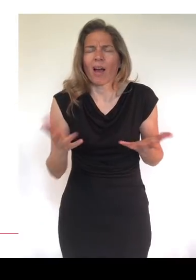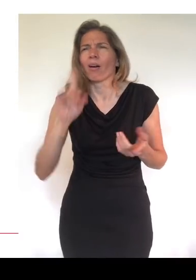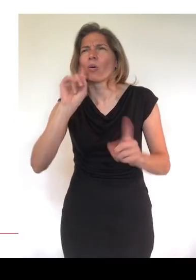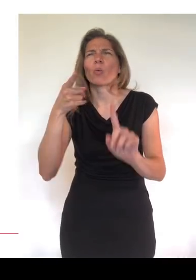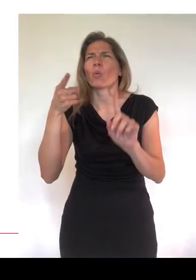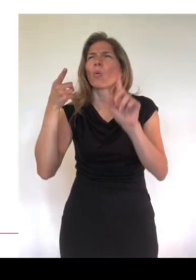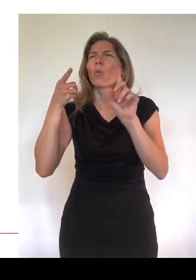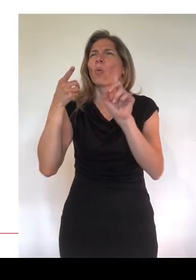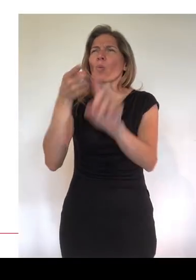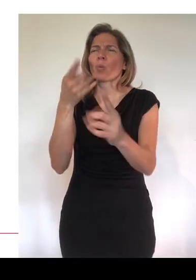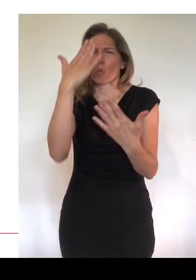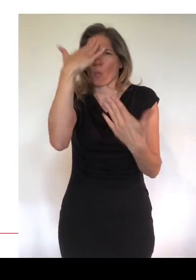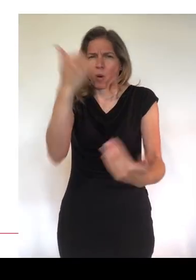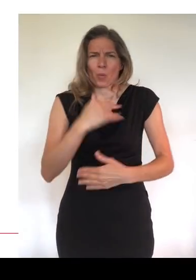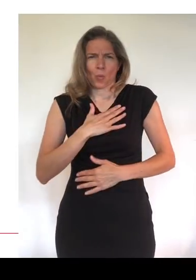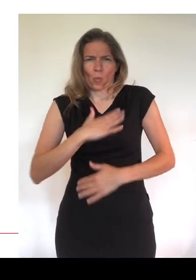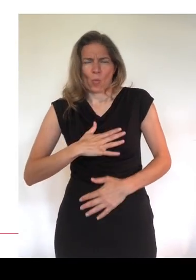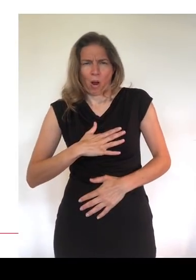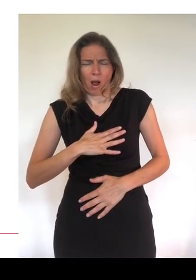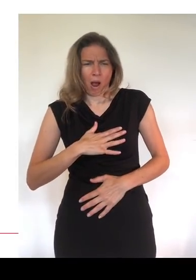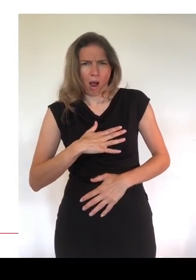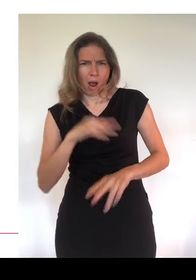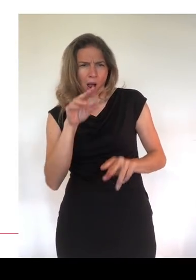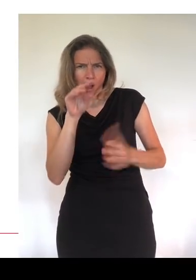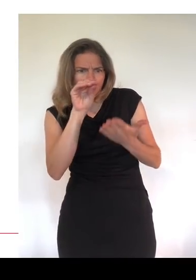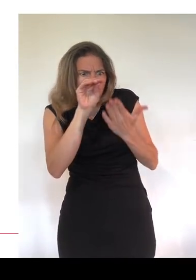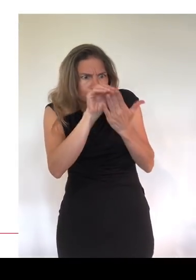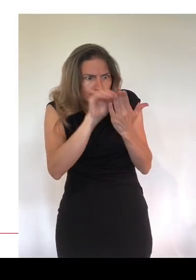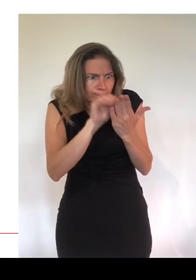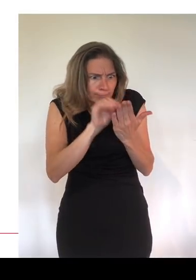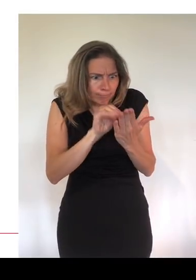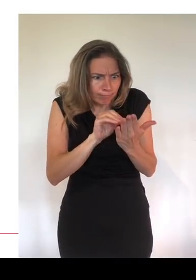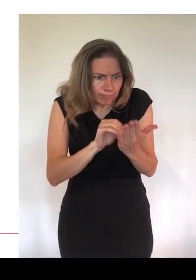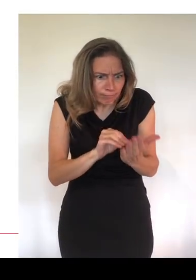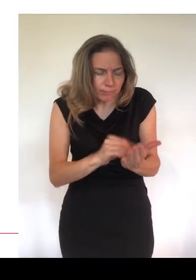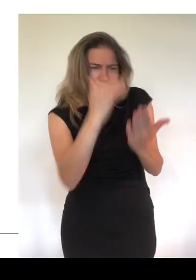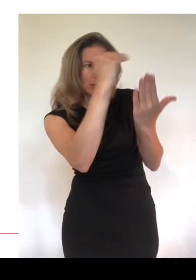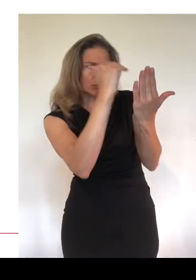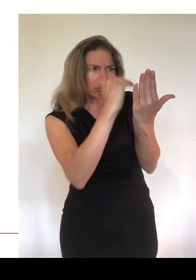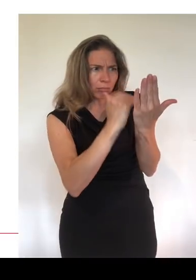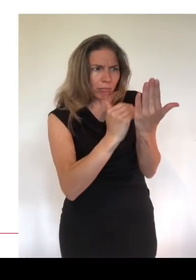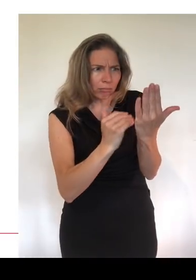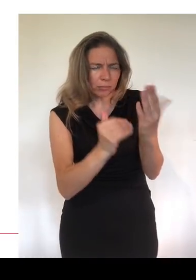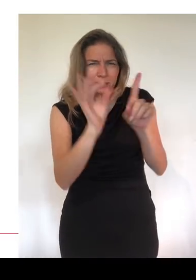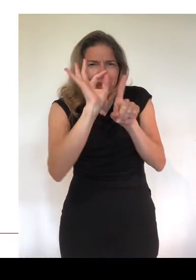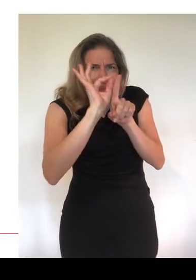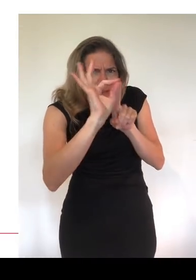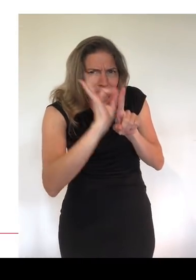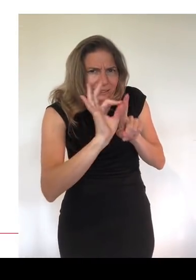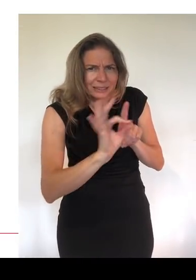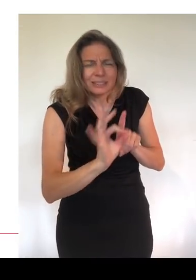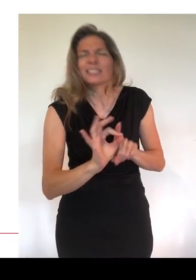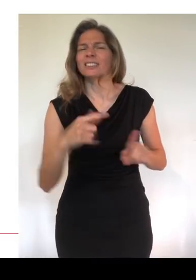intent what is that purpose when we're filling out these observation lists as I